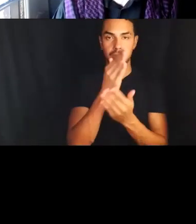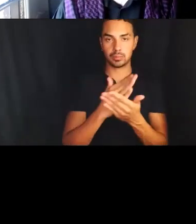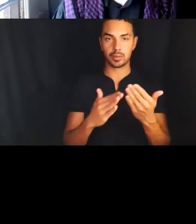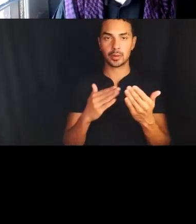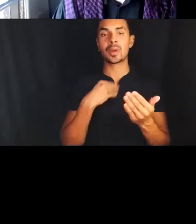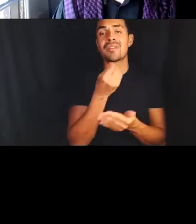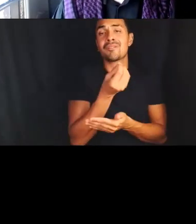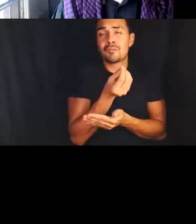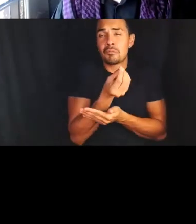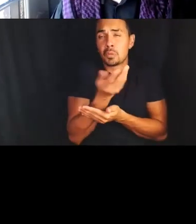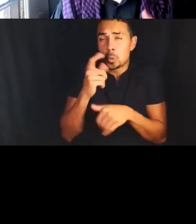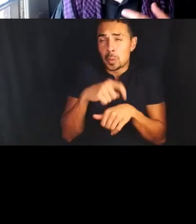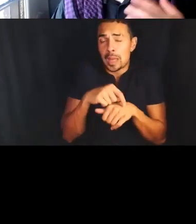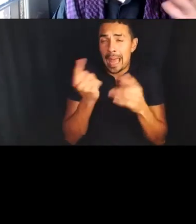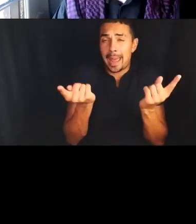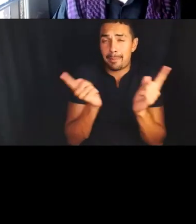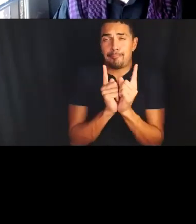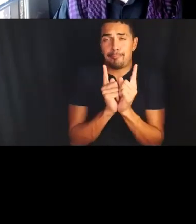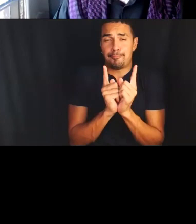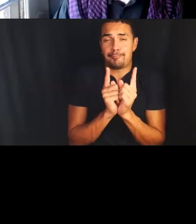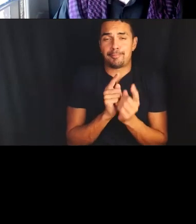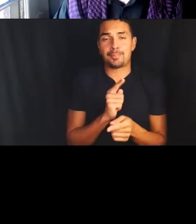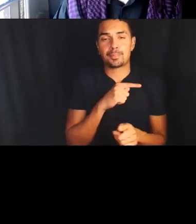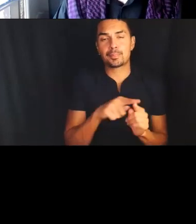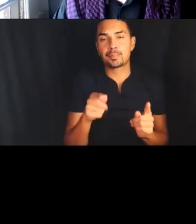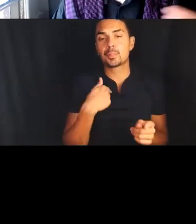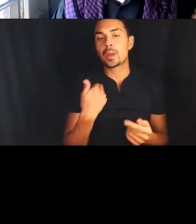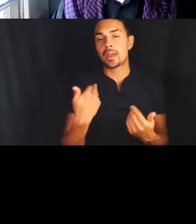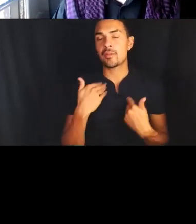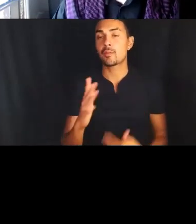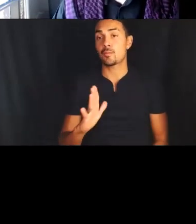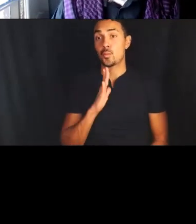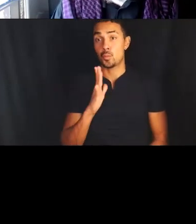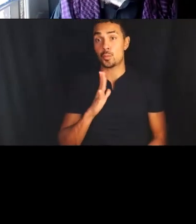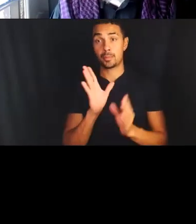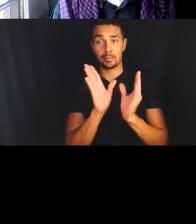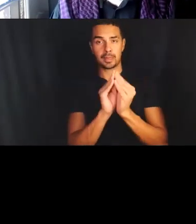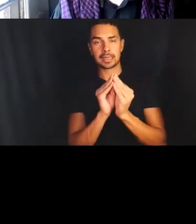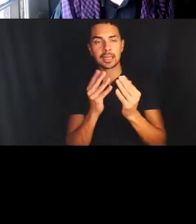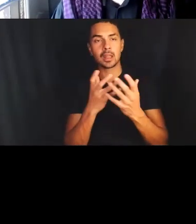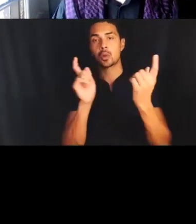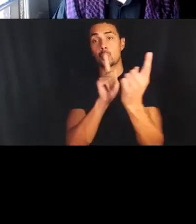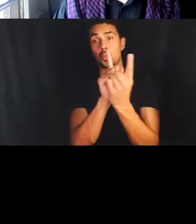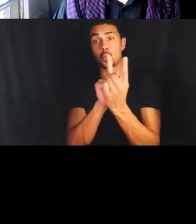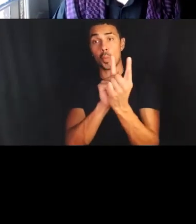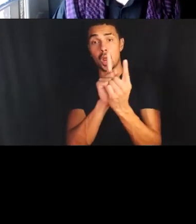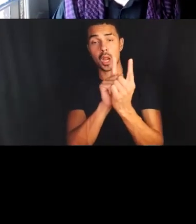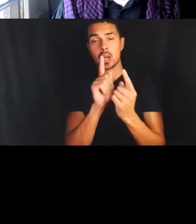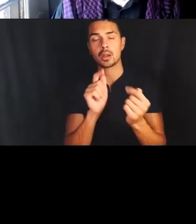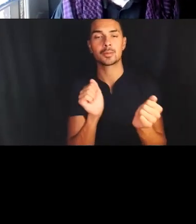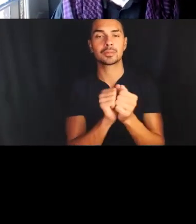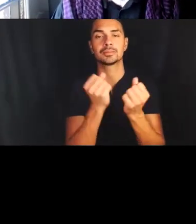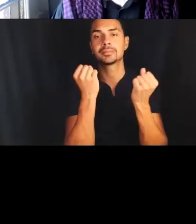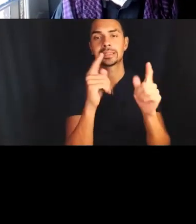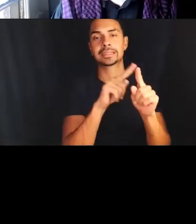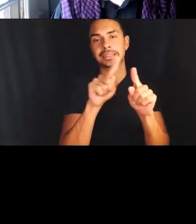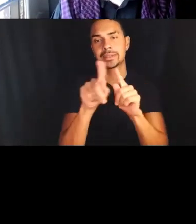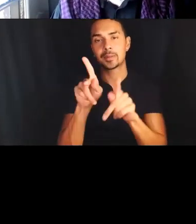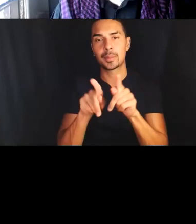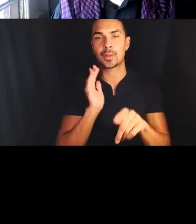but we've had a couple of formal meetings and then we've had a lot of one-on-one meetings with different people that are on our advisory team.